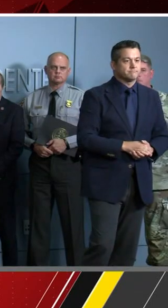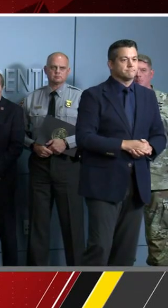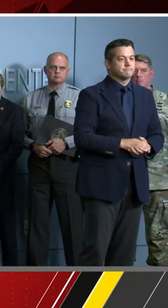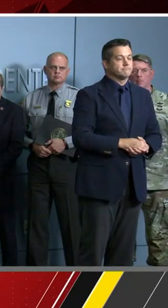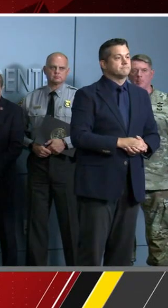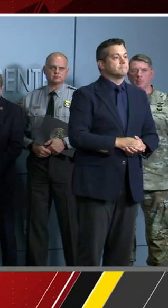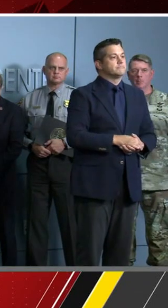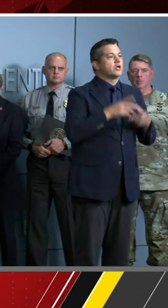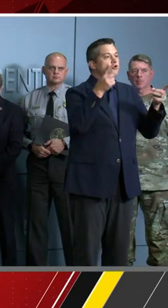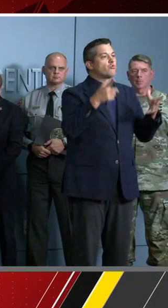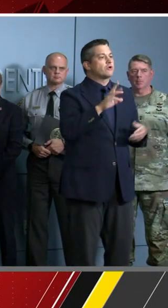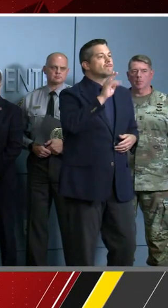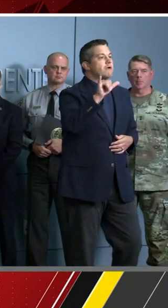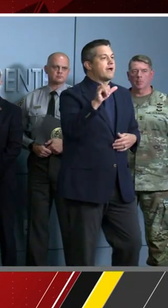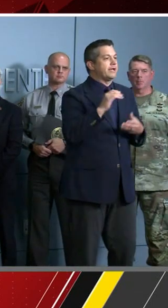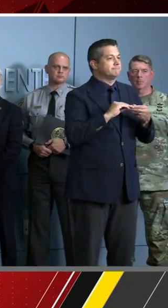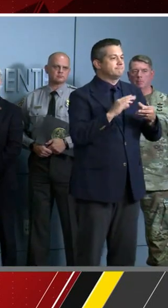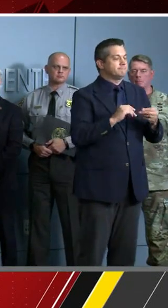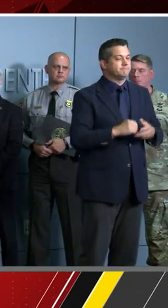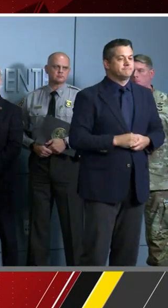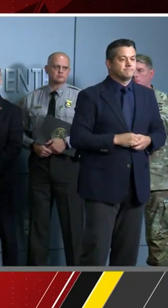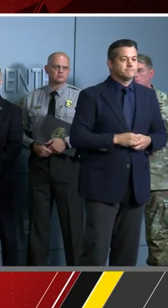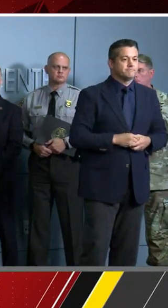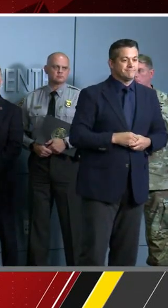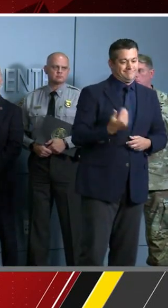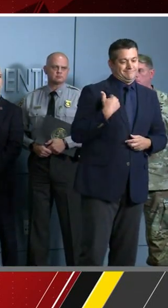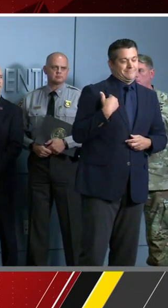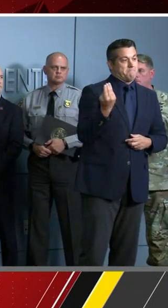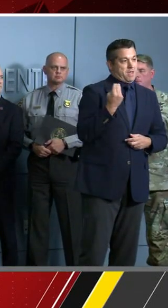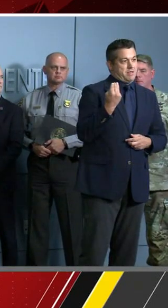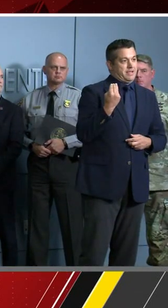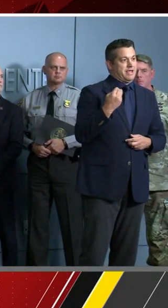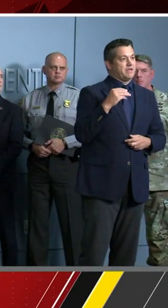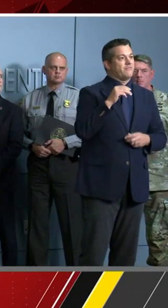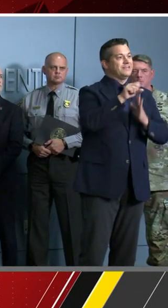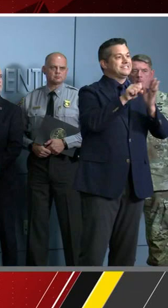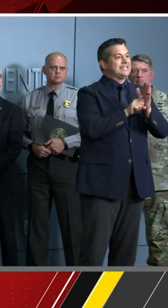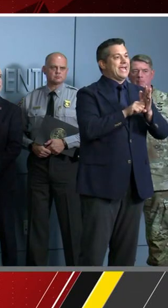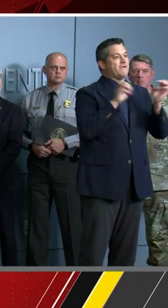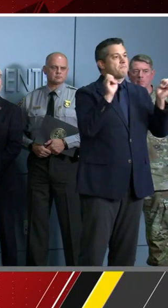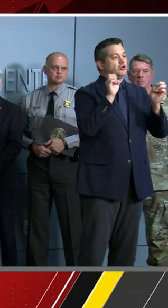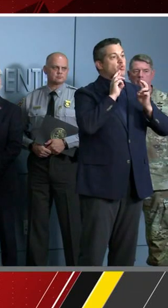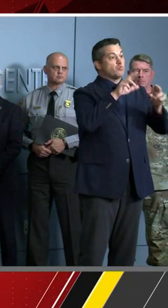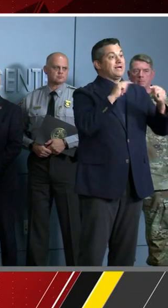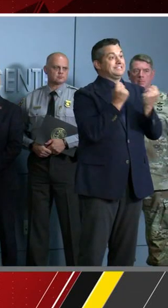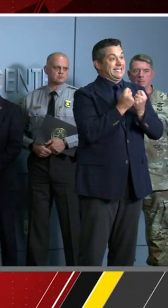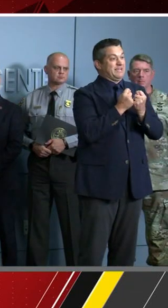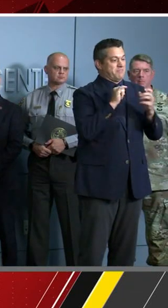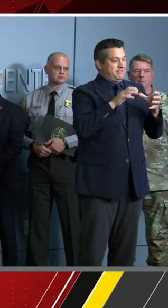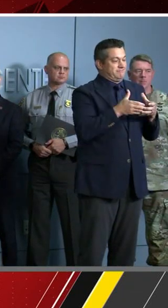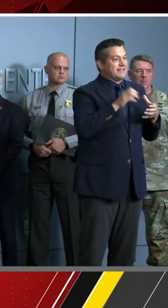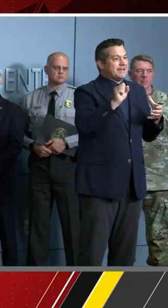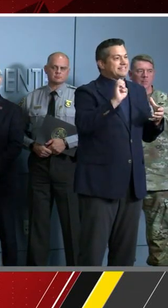everyone. On on Monday of this week, the State Emergency